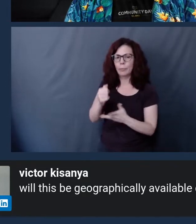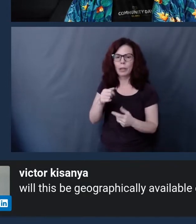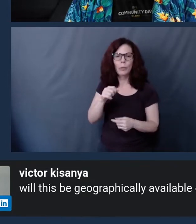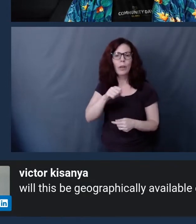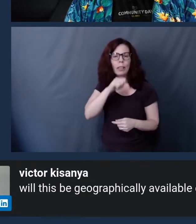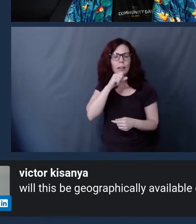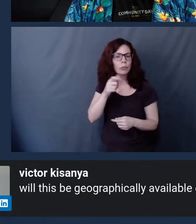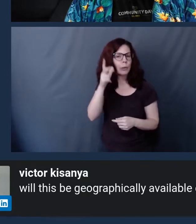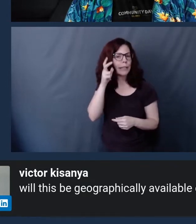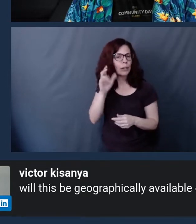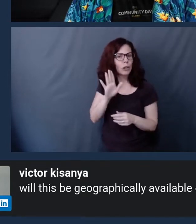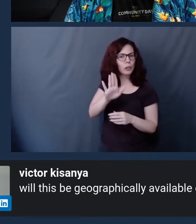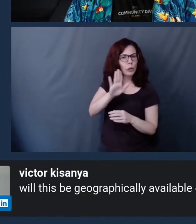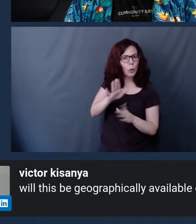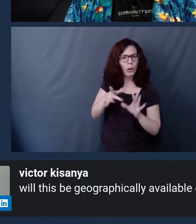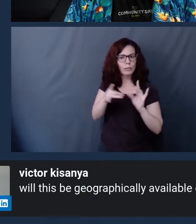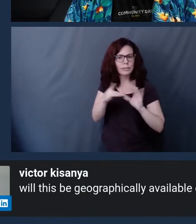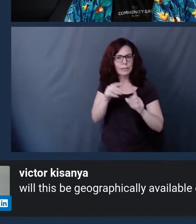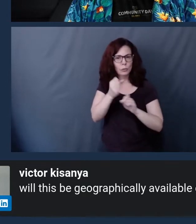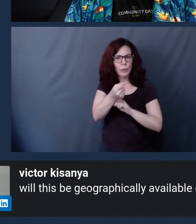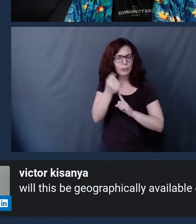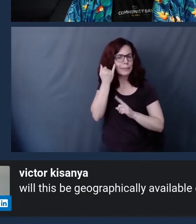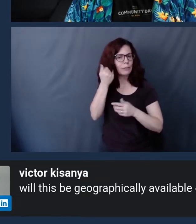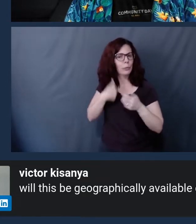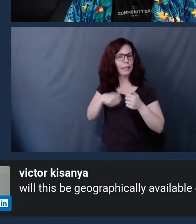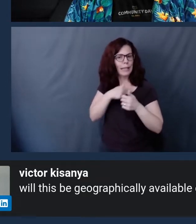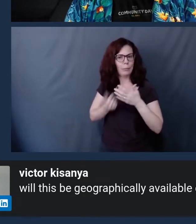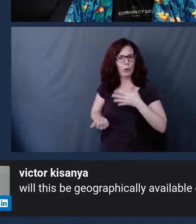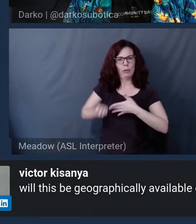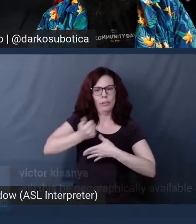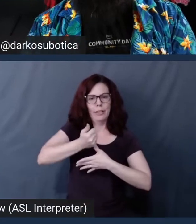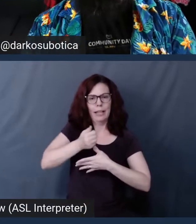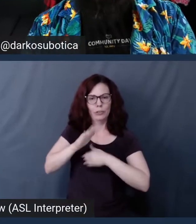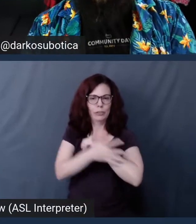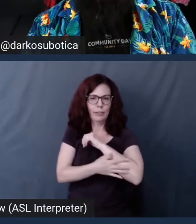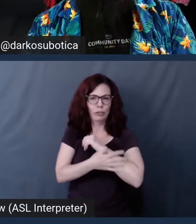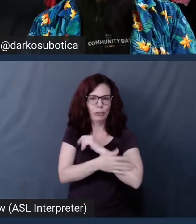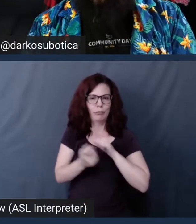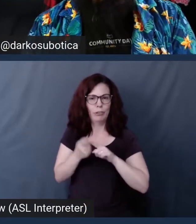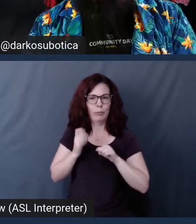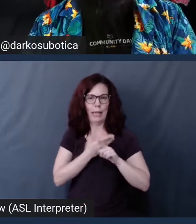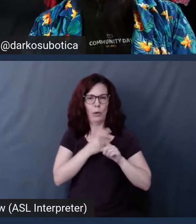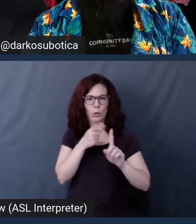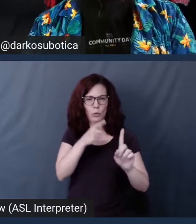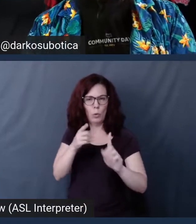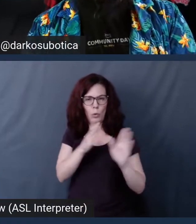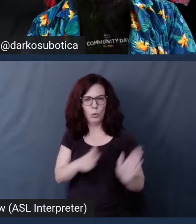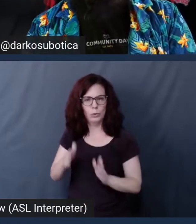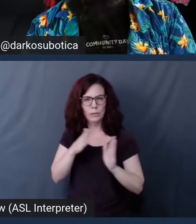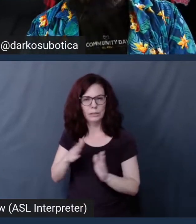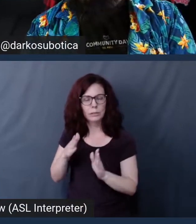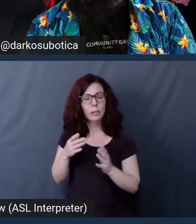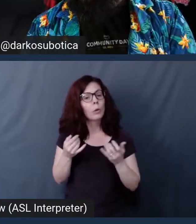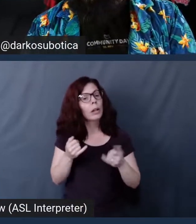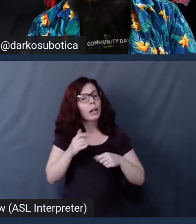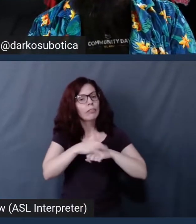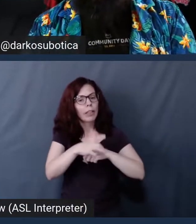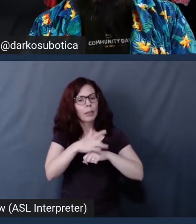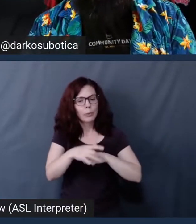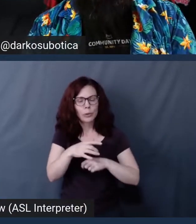and see if we need to prioritize that country from a roadmap point of view. I mean, right now it's available in a variety